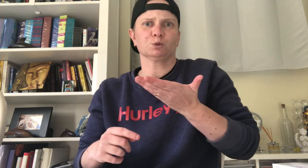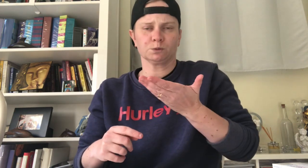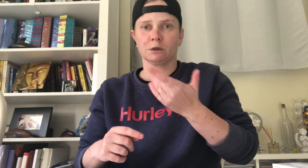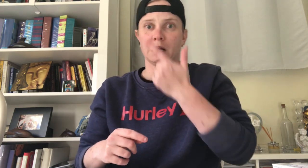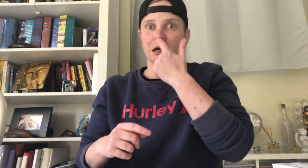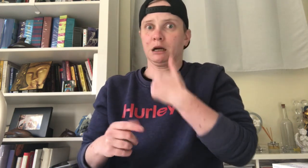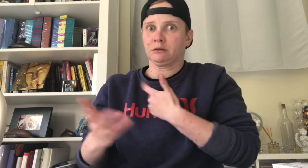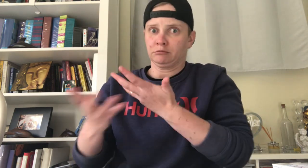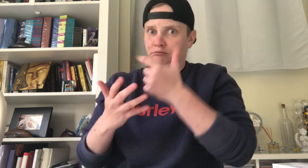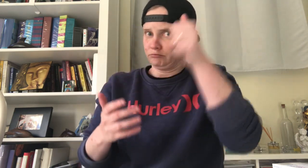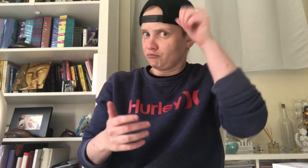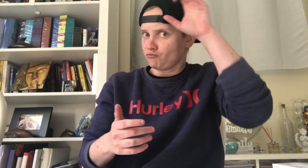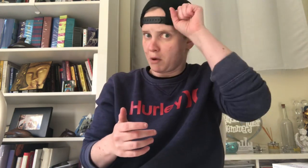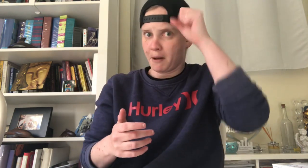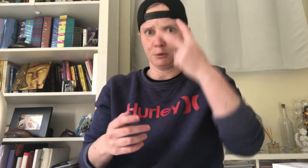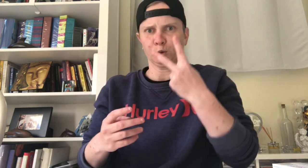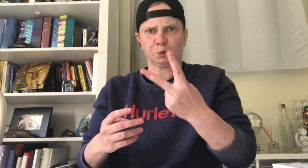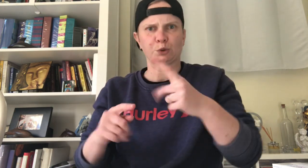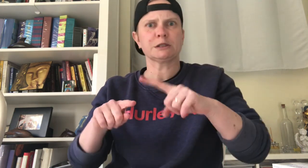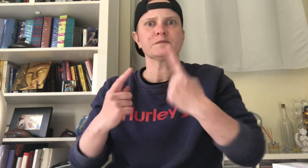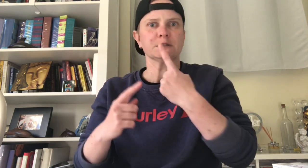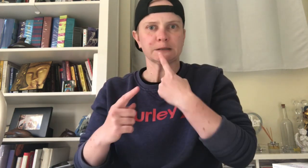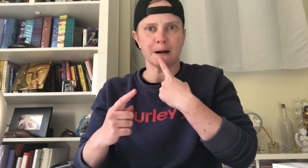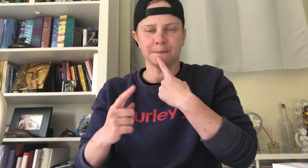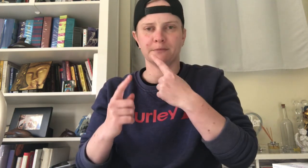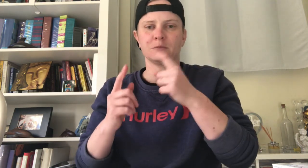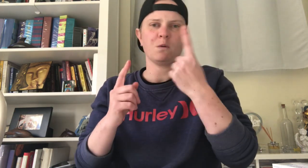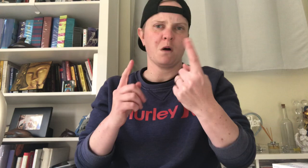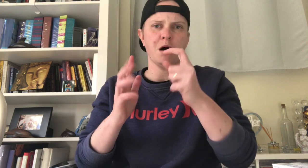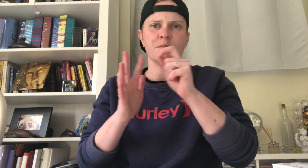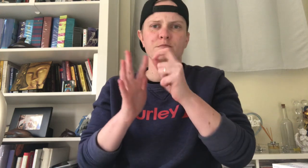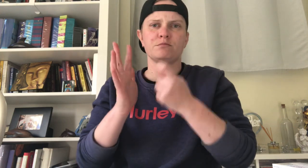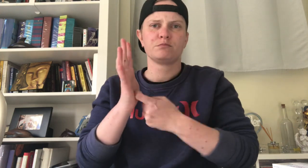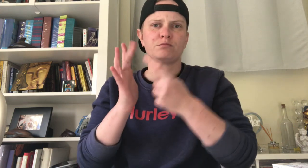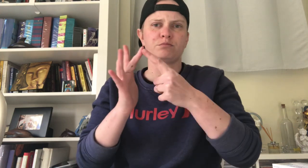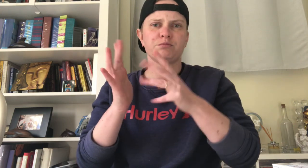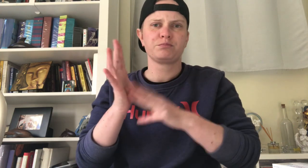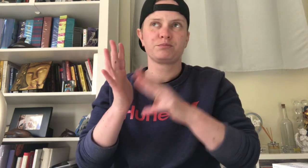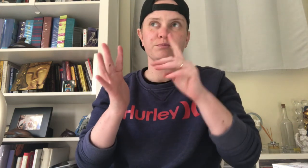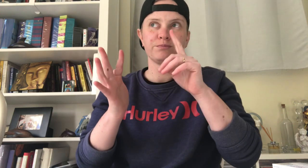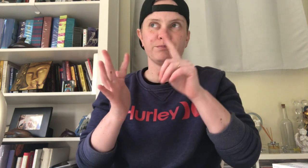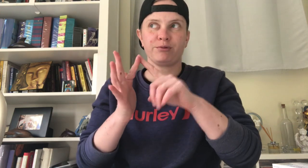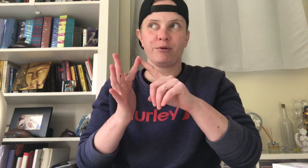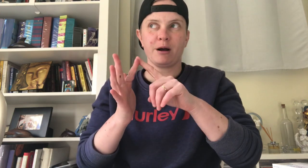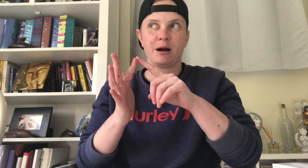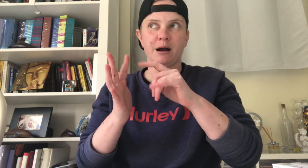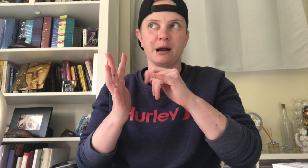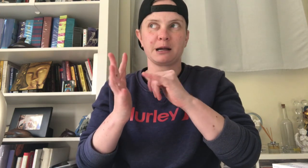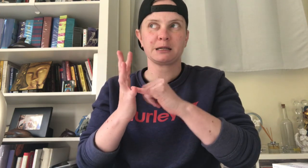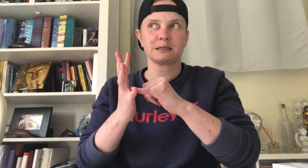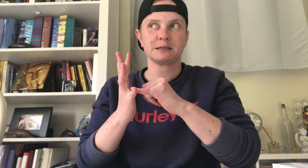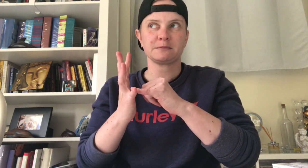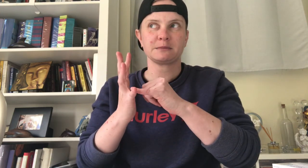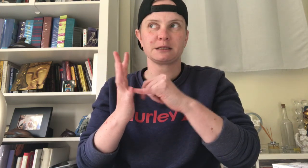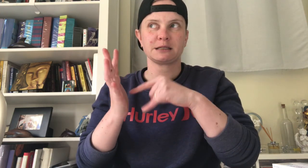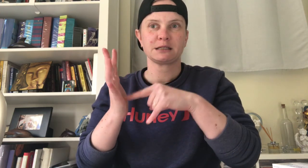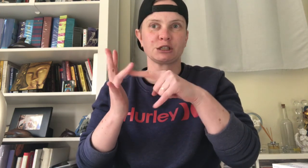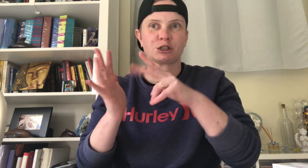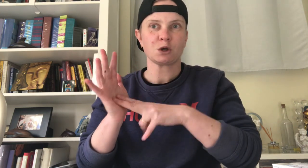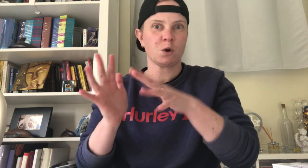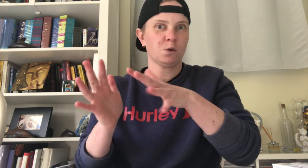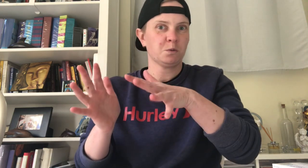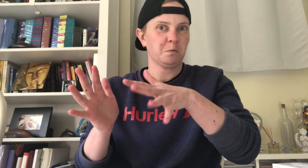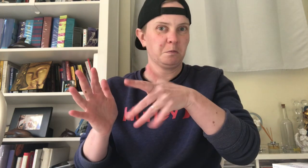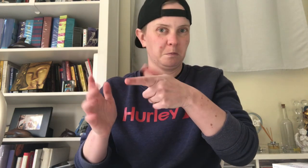I was lucky enough to remember the two different type of injections: Primes... tone.... ish...